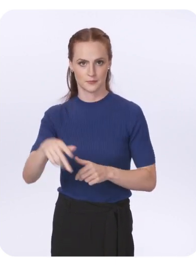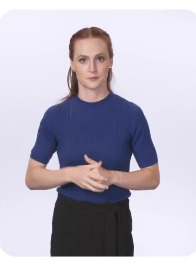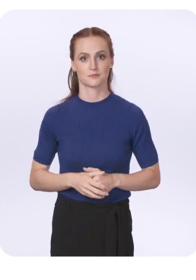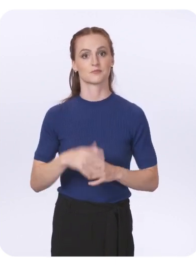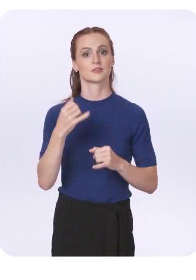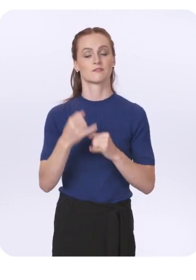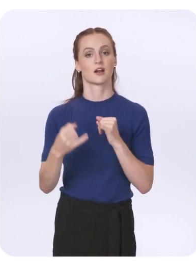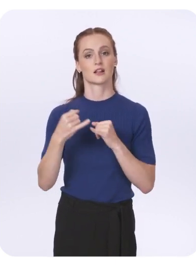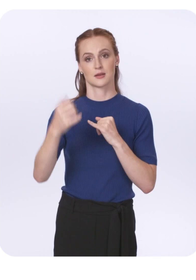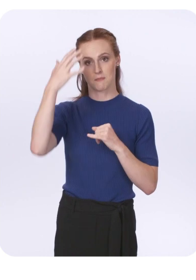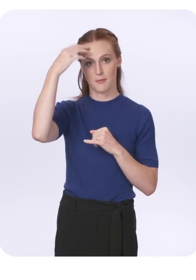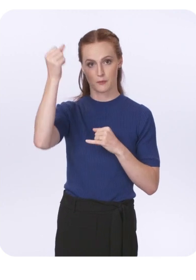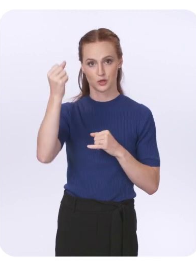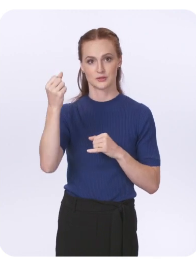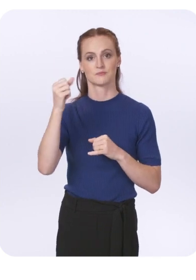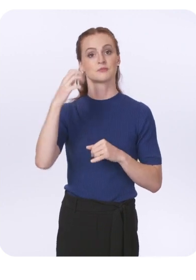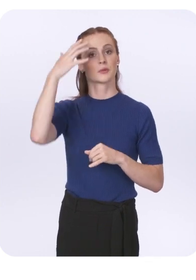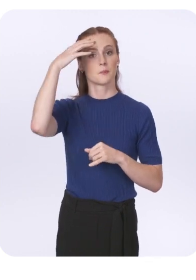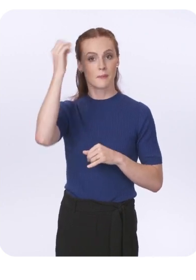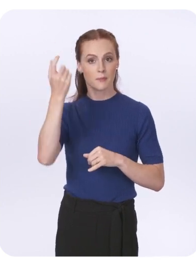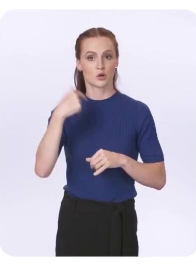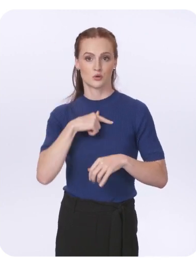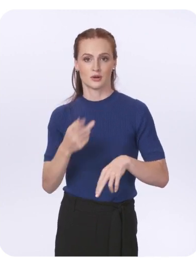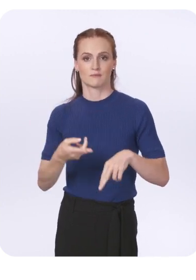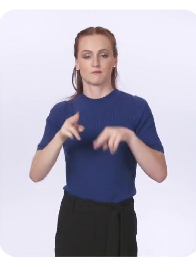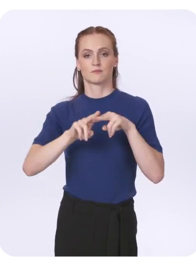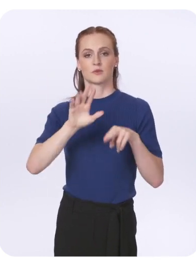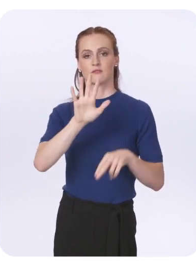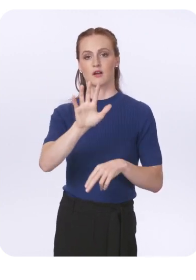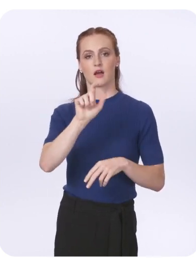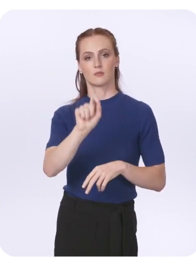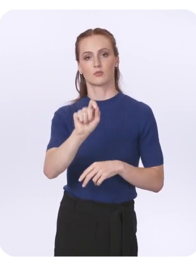We’ve expanded your memory budget to 5.75 GiB